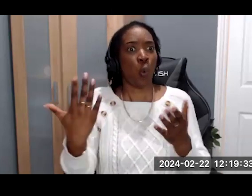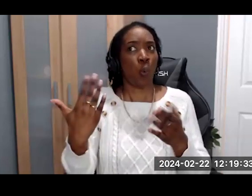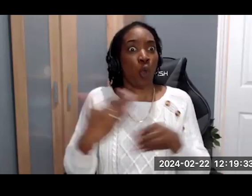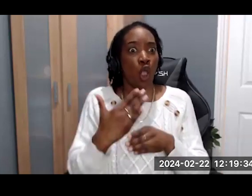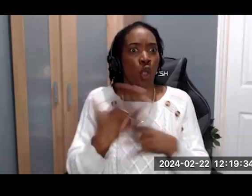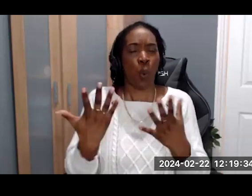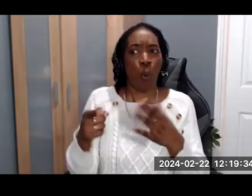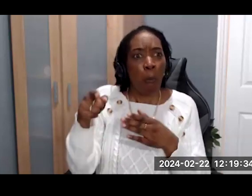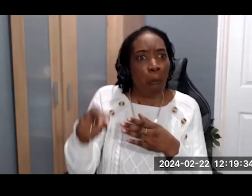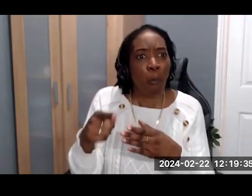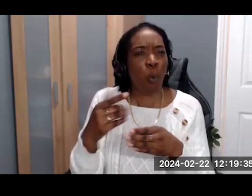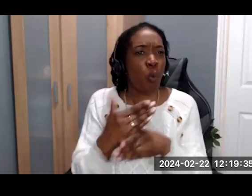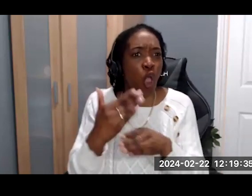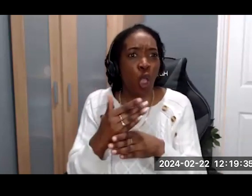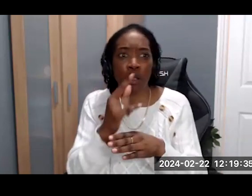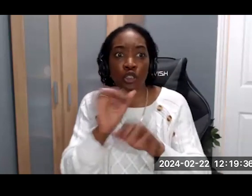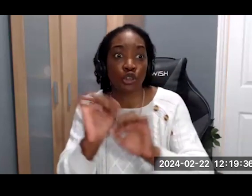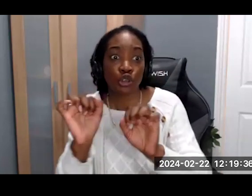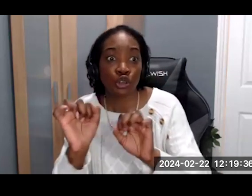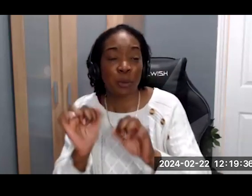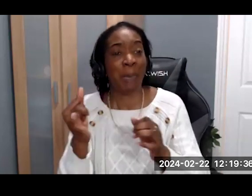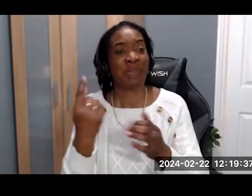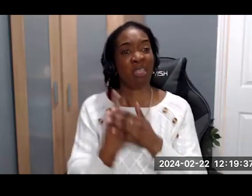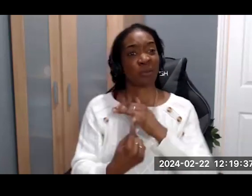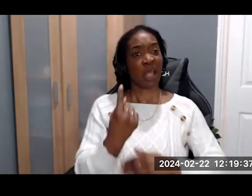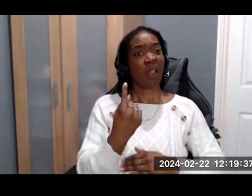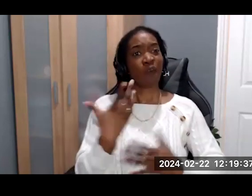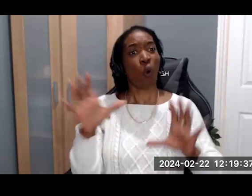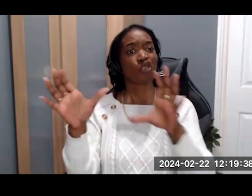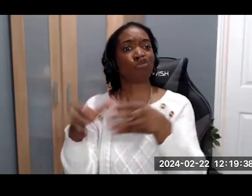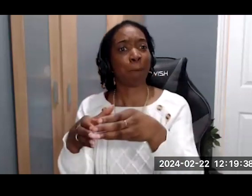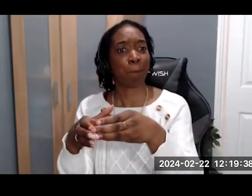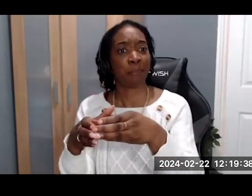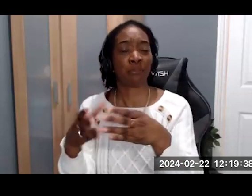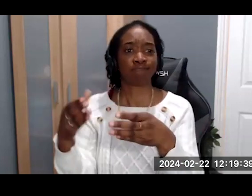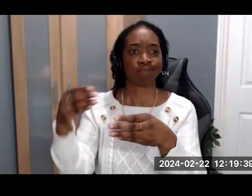this might be solo work made on themselves or any group work consisting of disabled